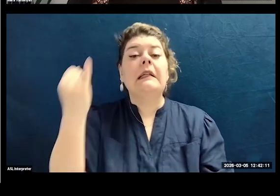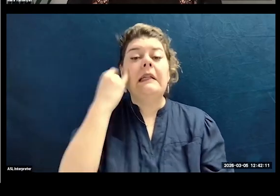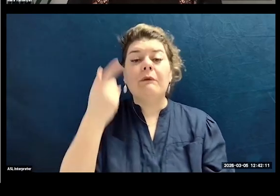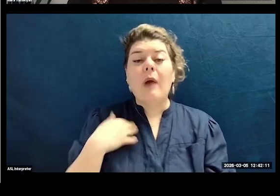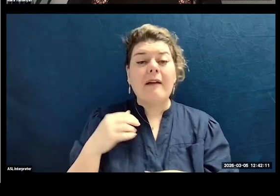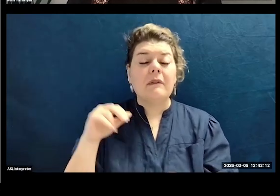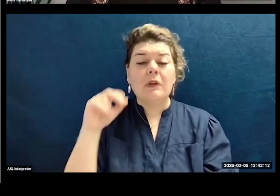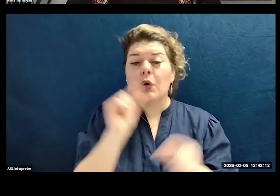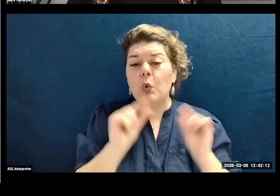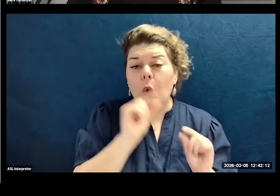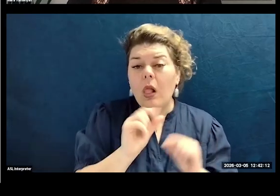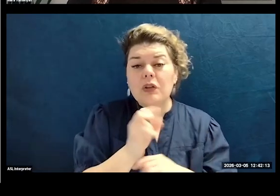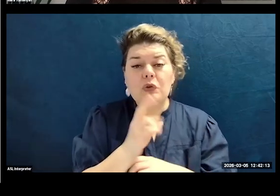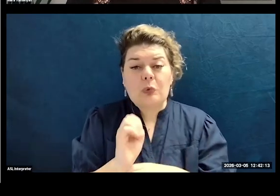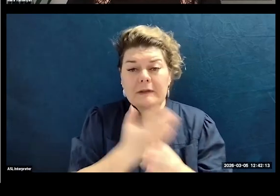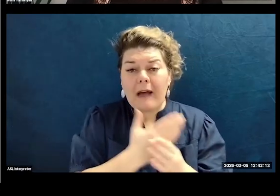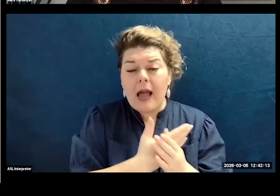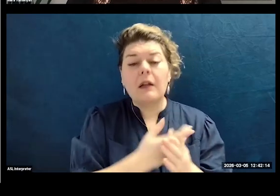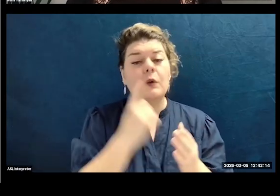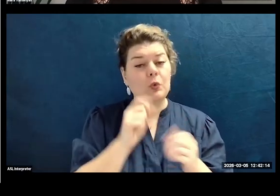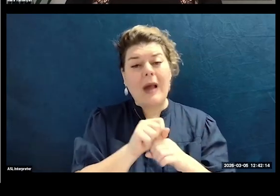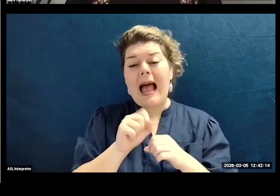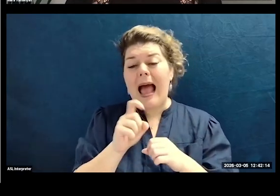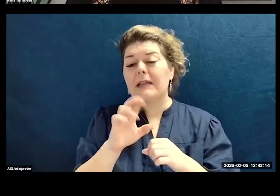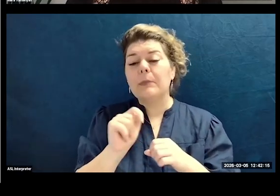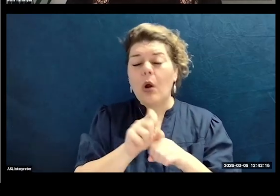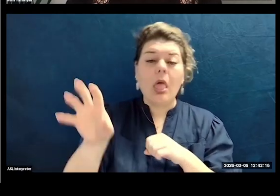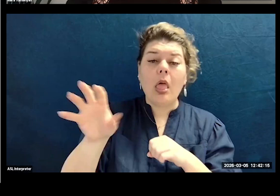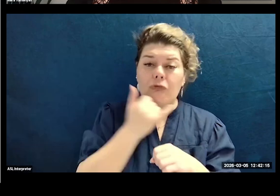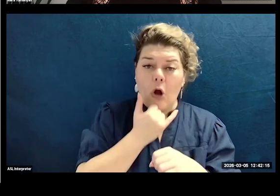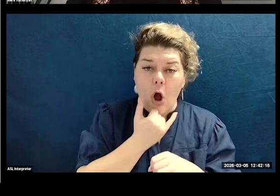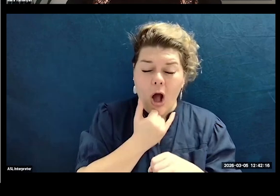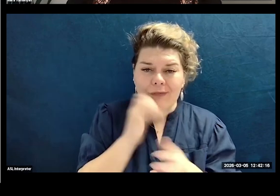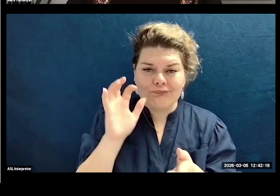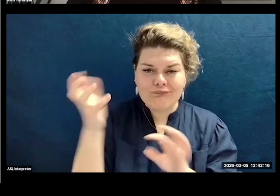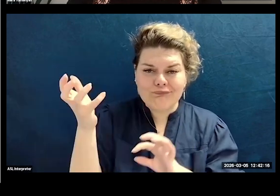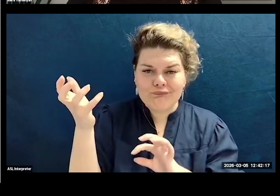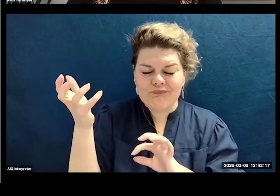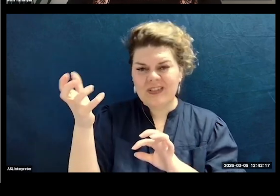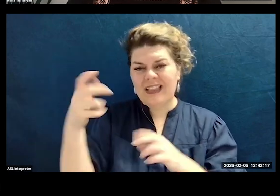if you export the document in the wrong way, it can result in an untagged PDF.